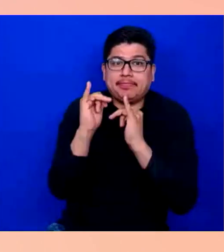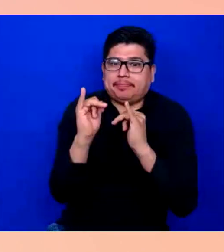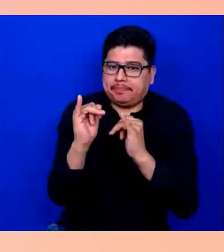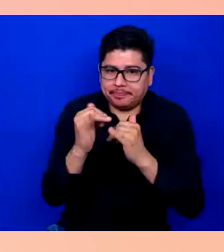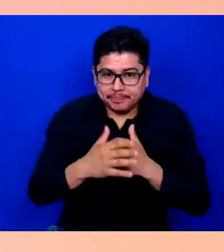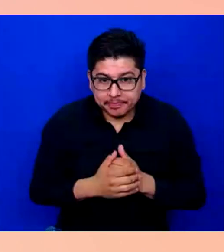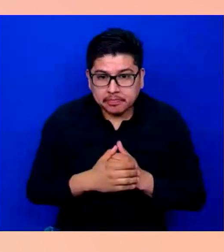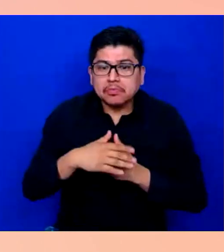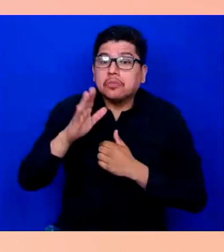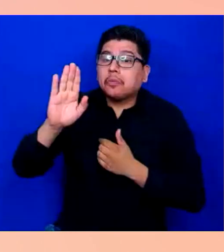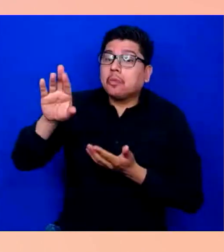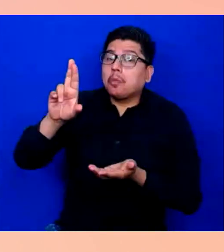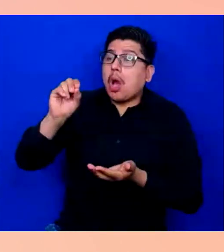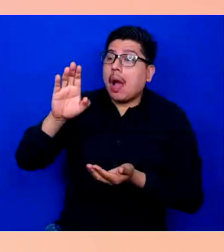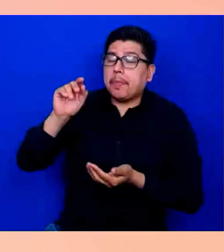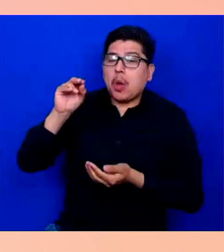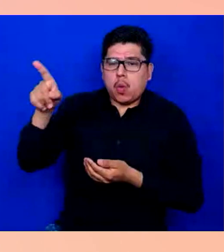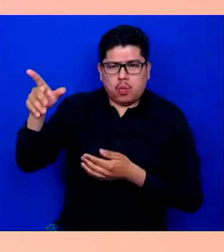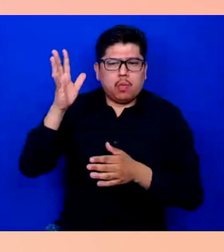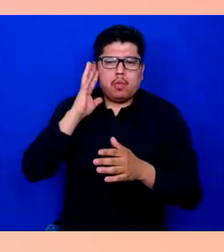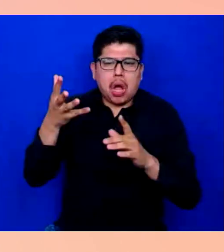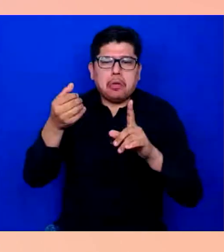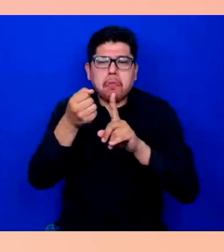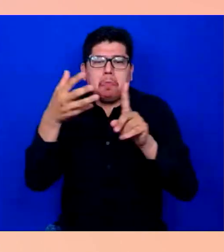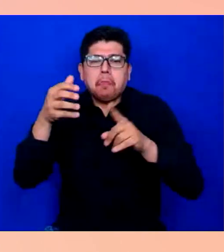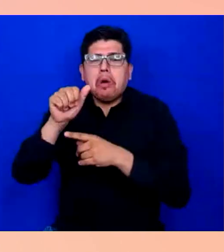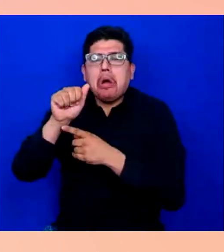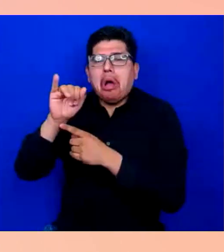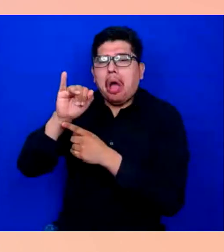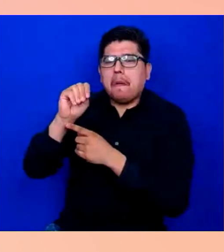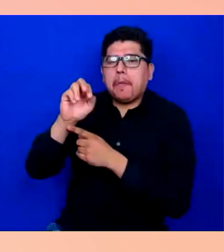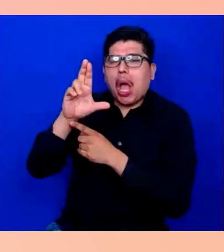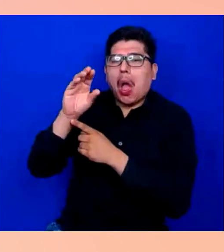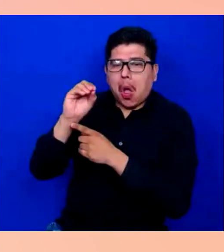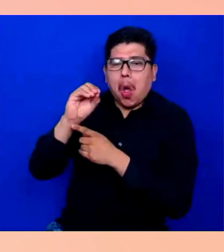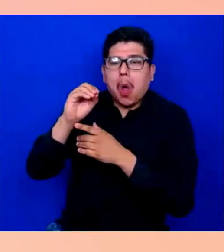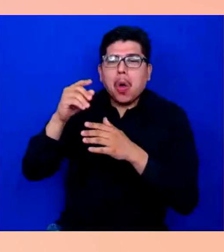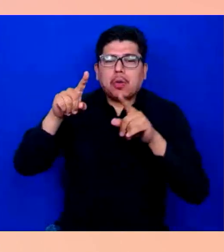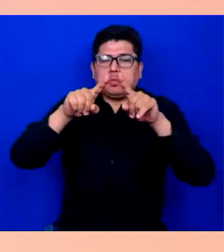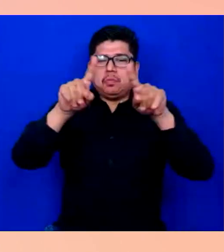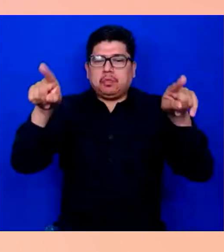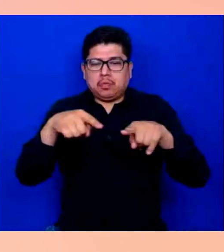these AI macros to make screen-sharing easier for him. Roberto?